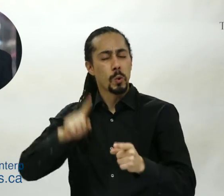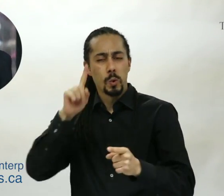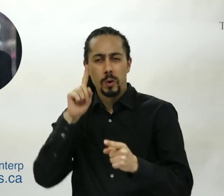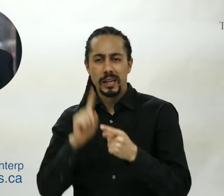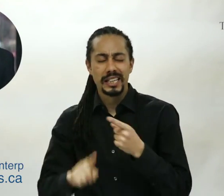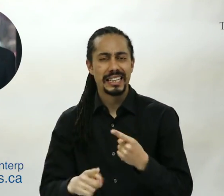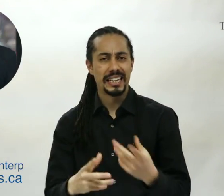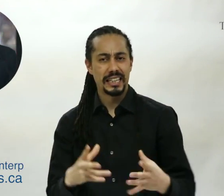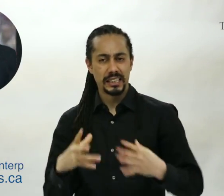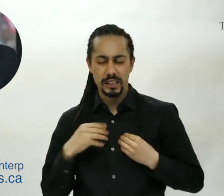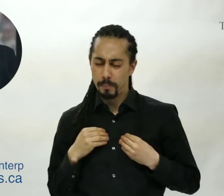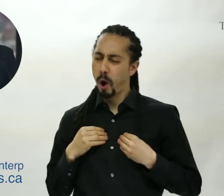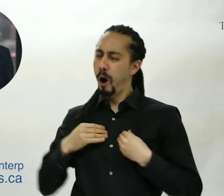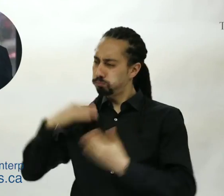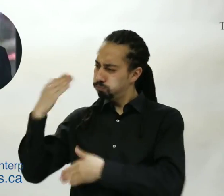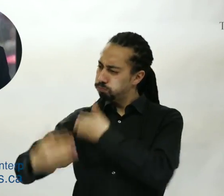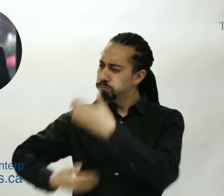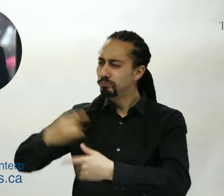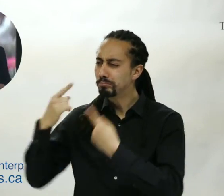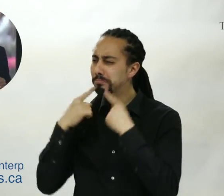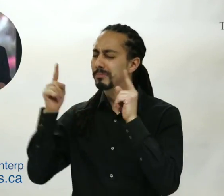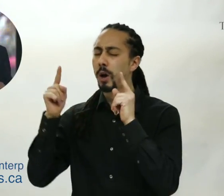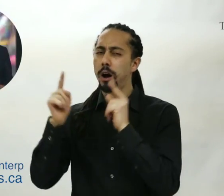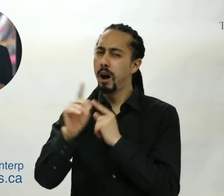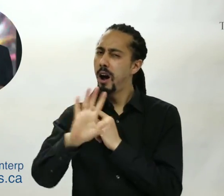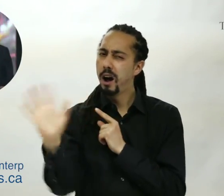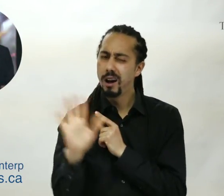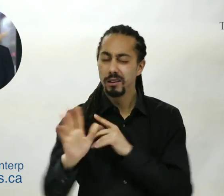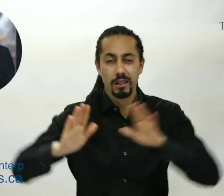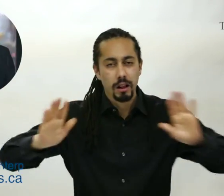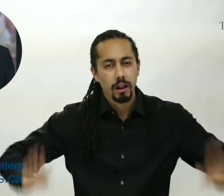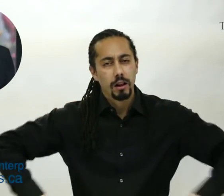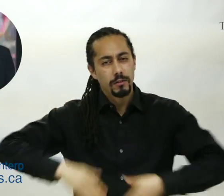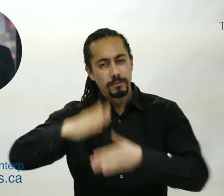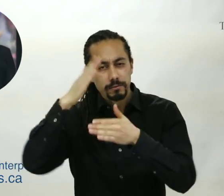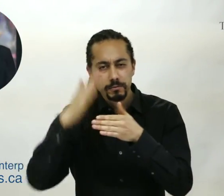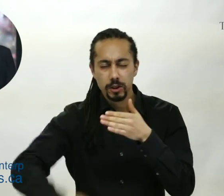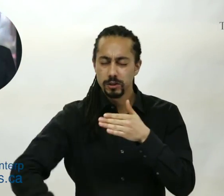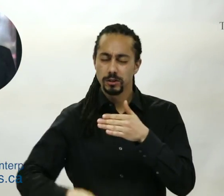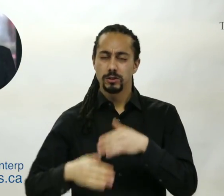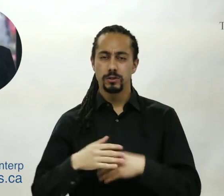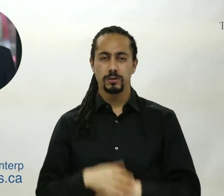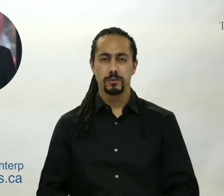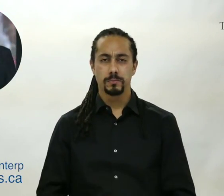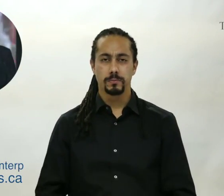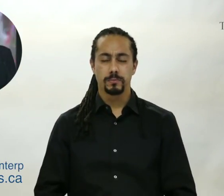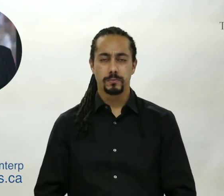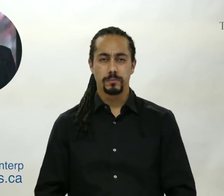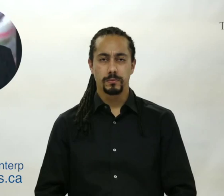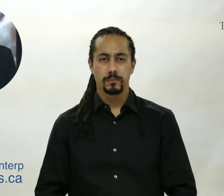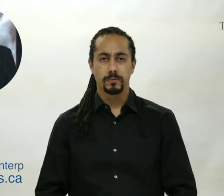we cannot allow our progress to cloud the fact that our work is not yet done.